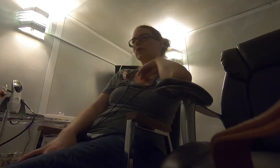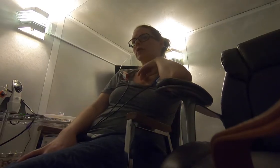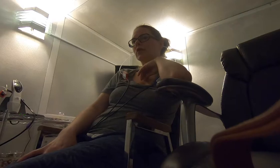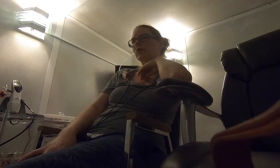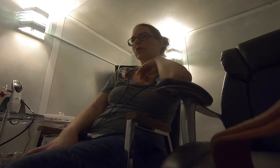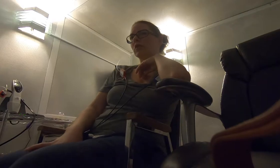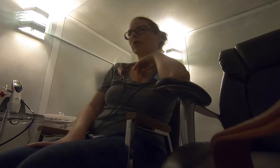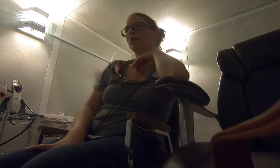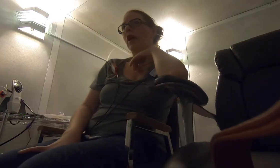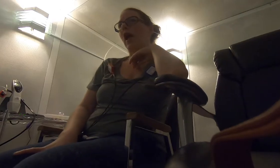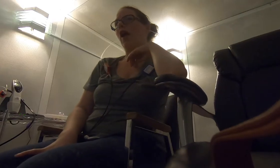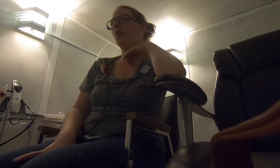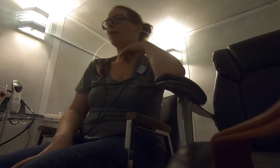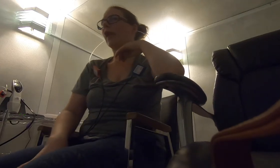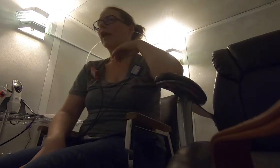airplane